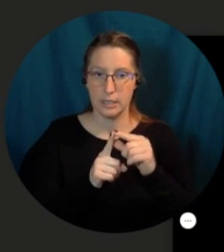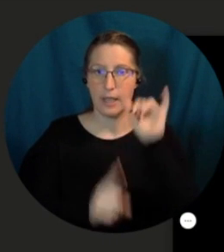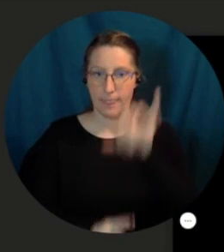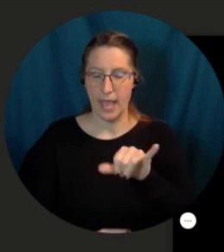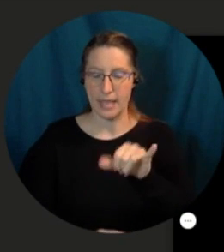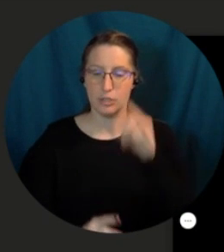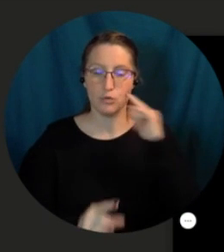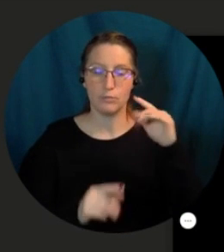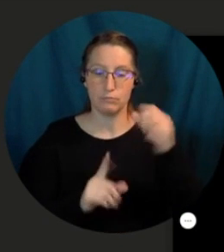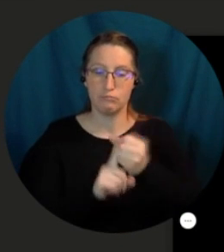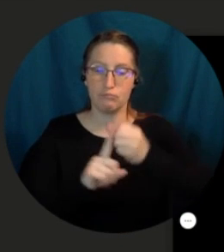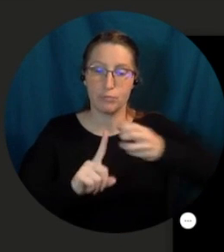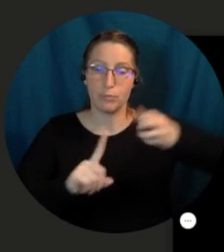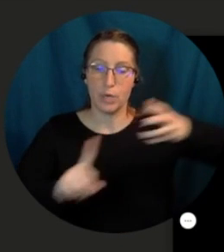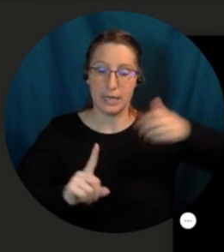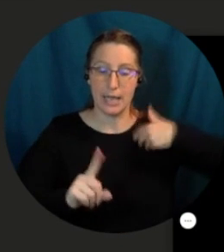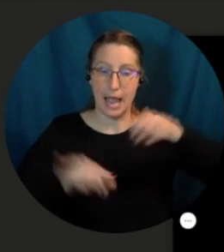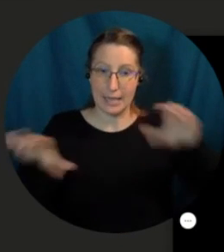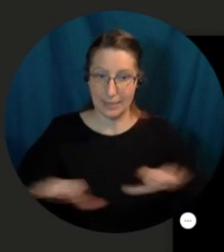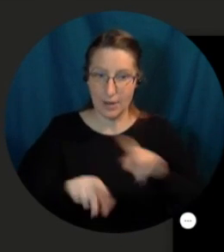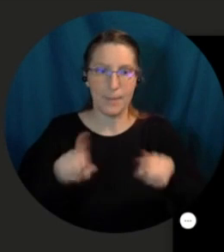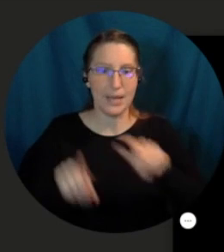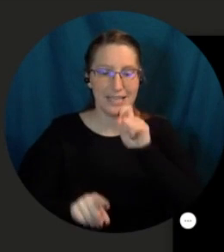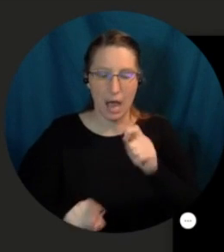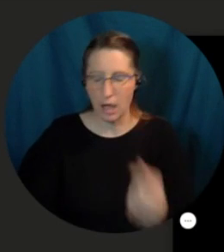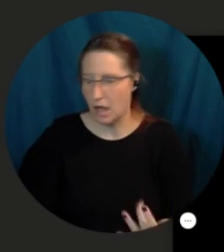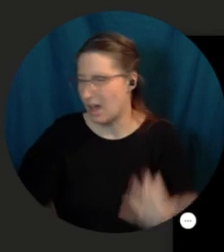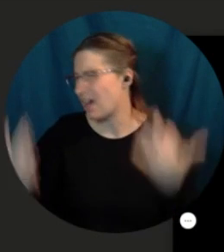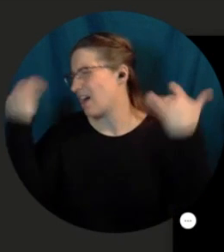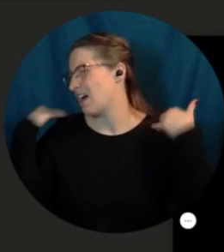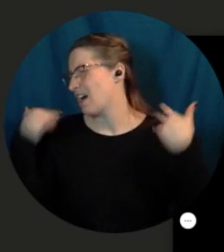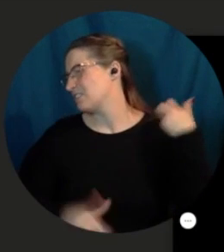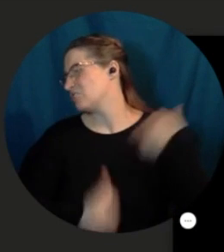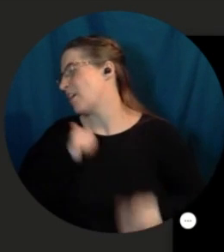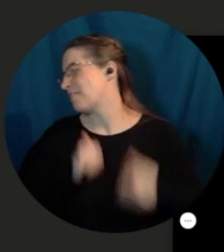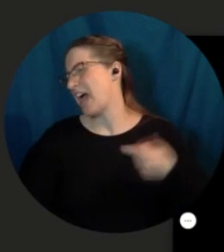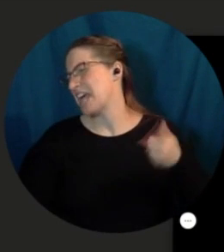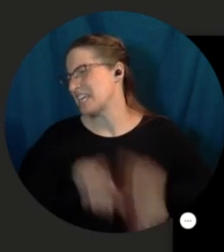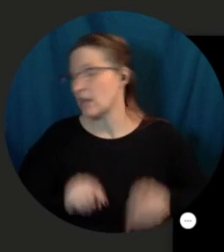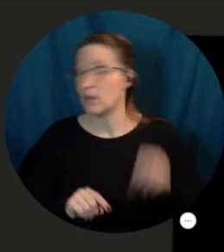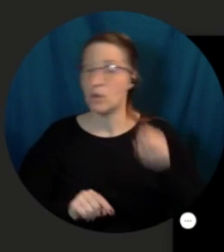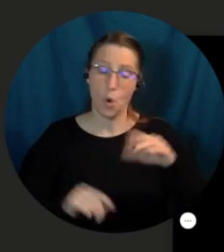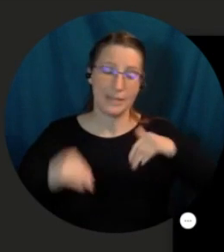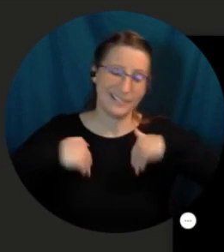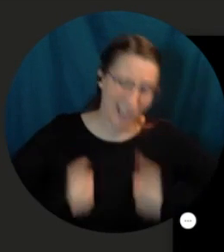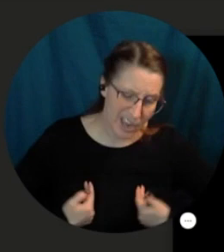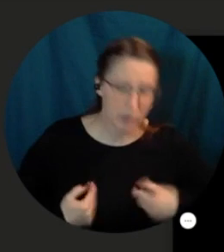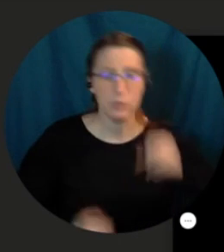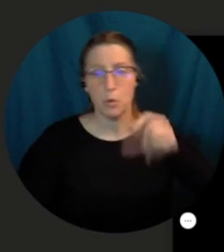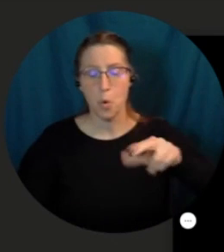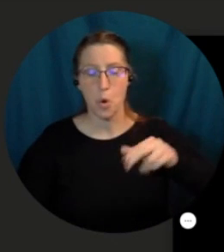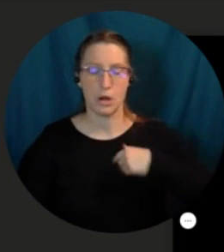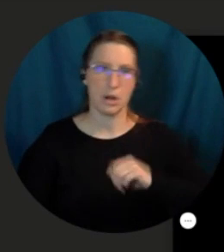But it was not so overwhelming that it fatigued him or made him upset.